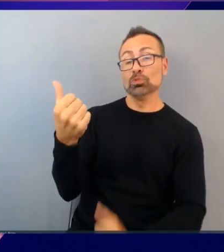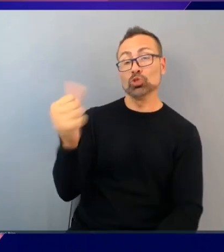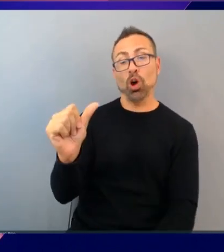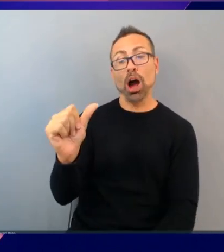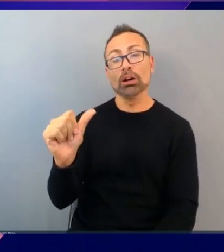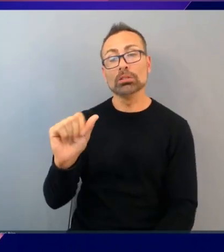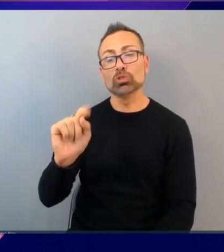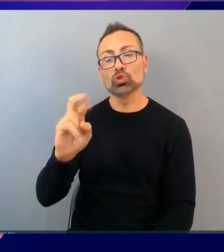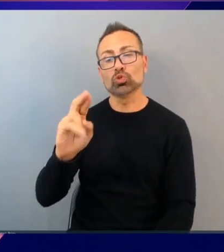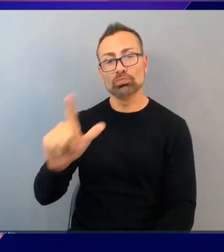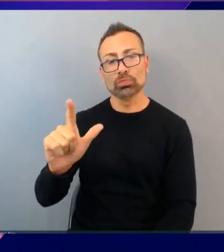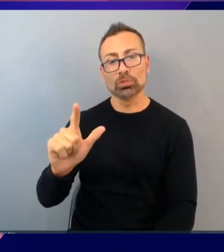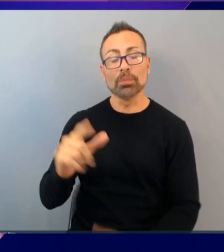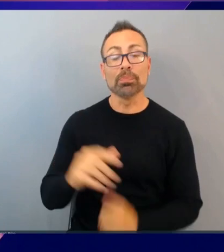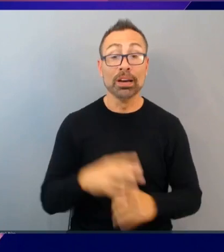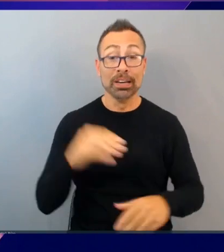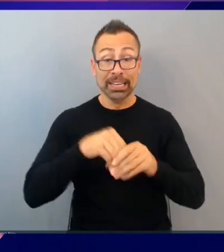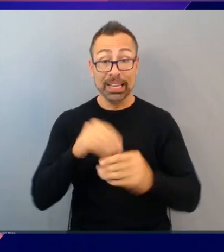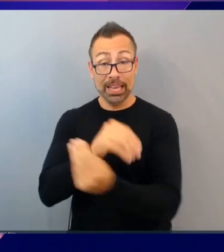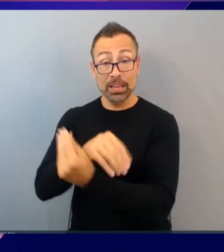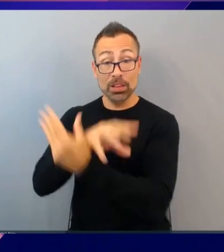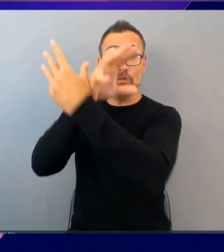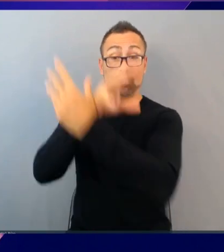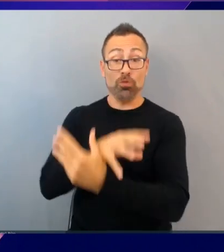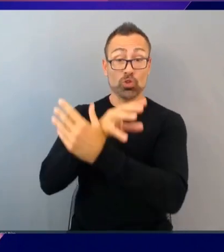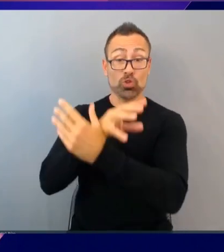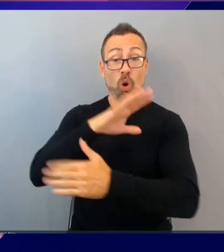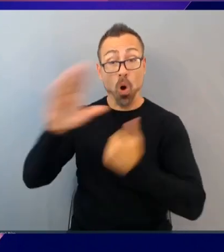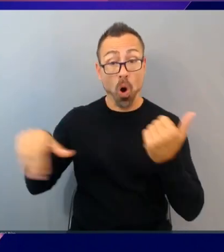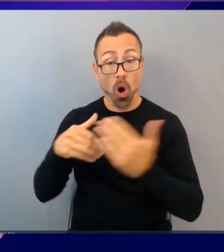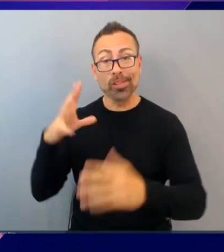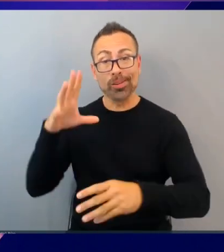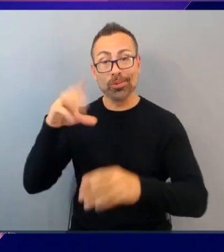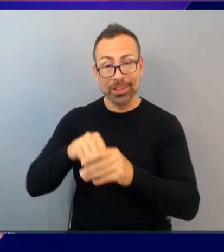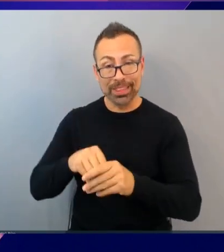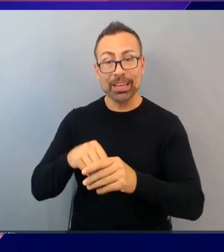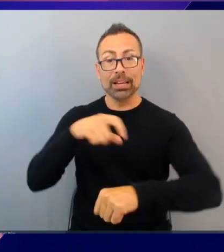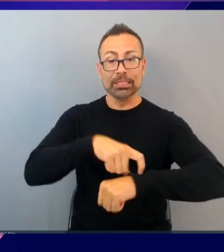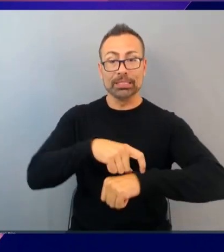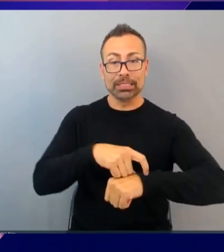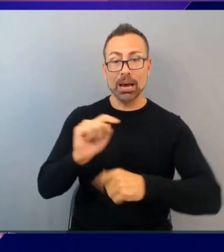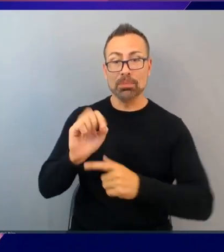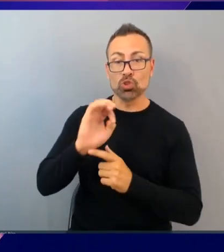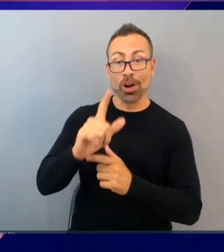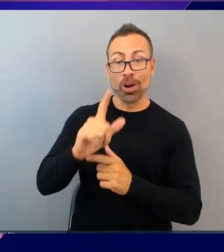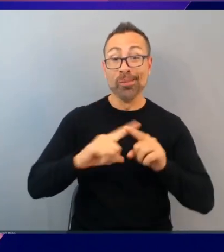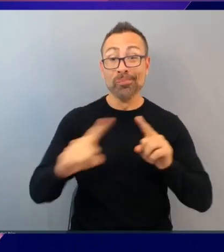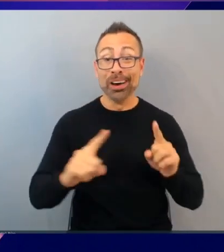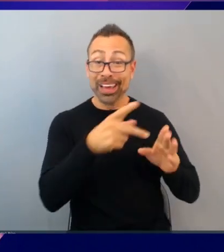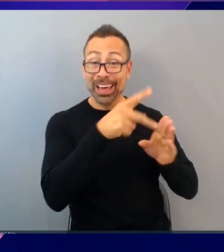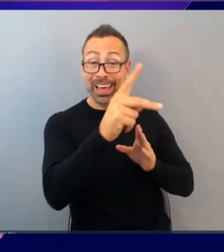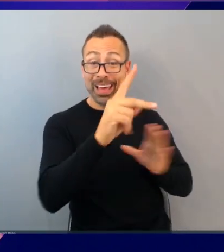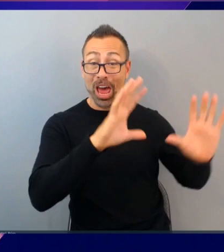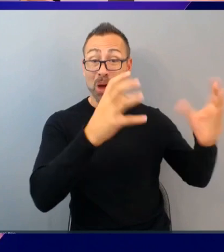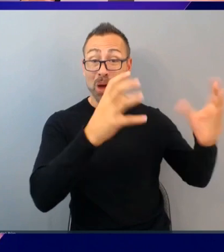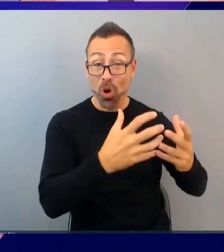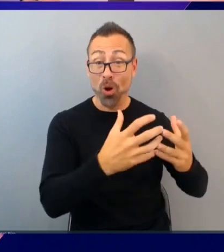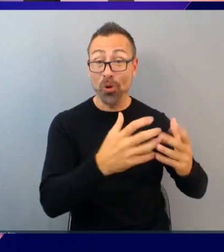our Open Division racers are all racing in time trial, where our pros are racing in head-to-bot. So there's actually bot cars racing around the track